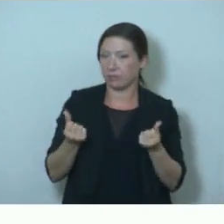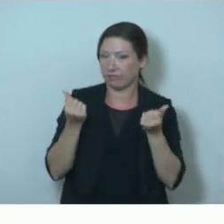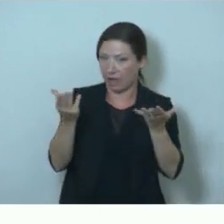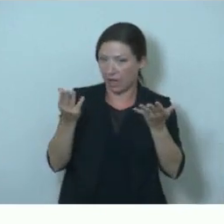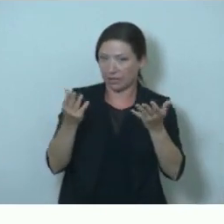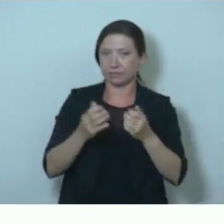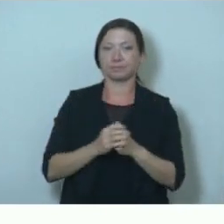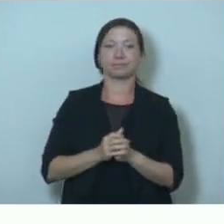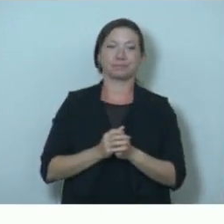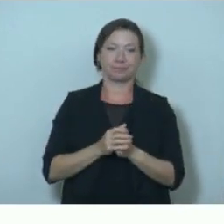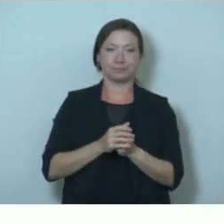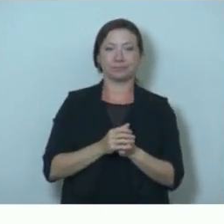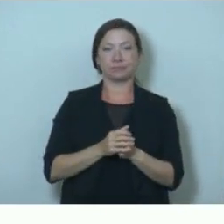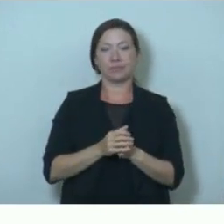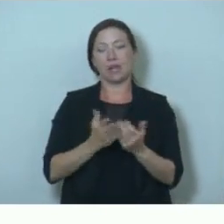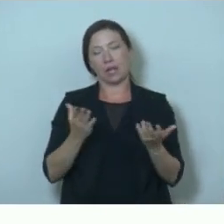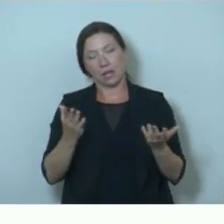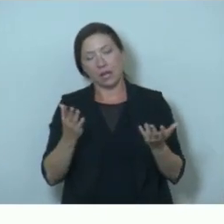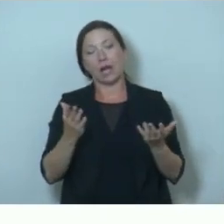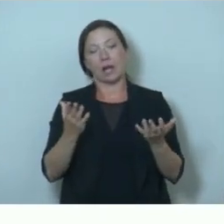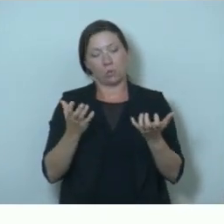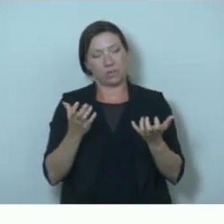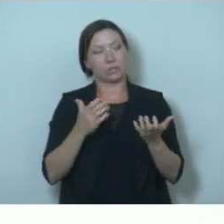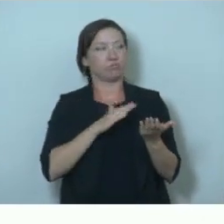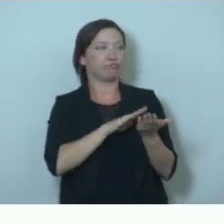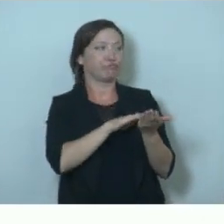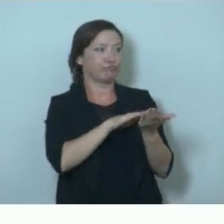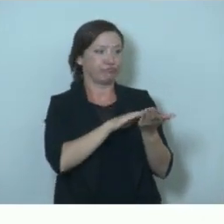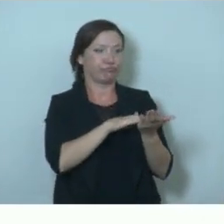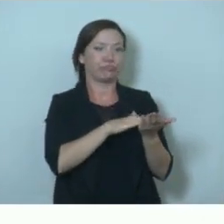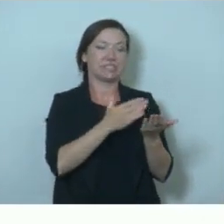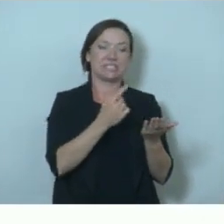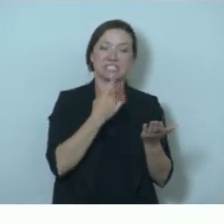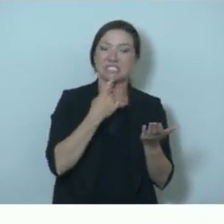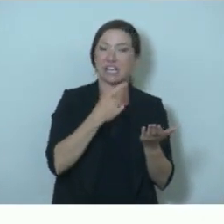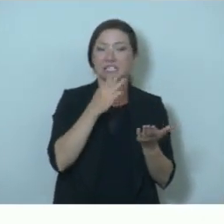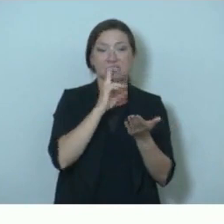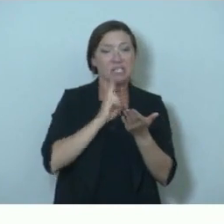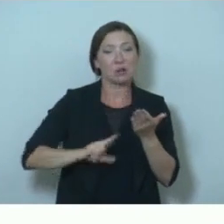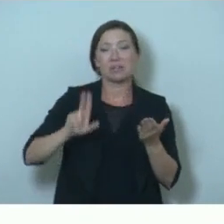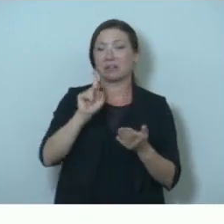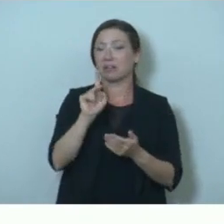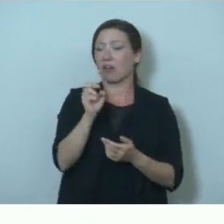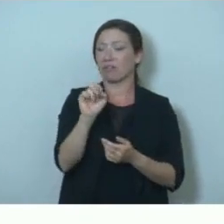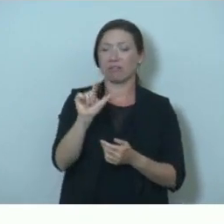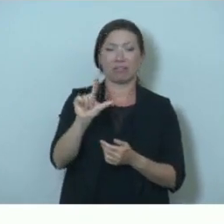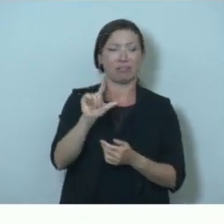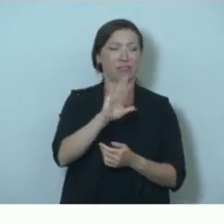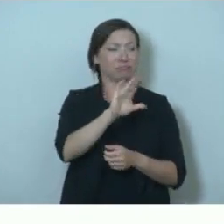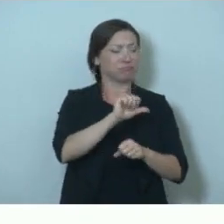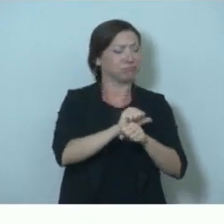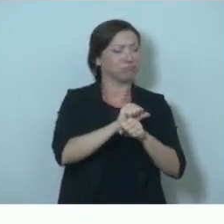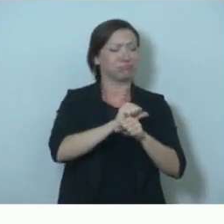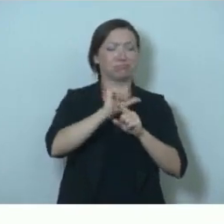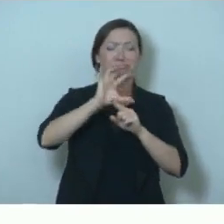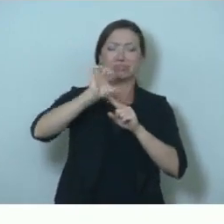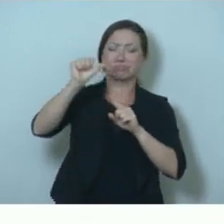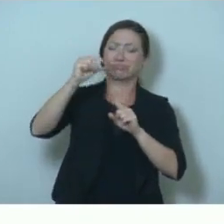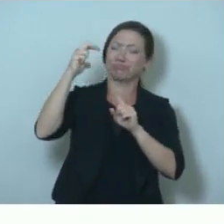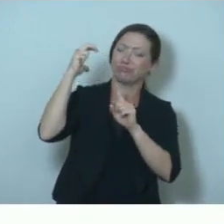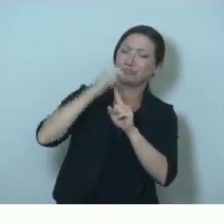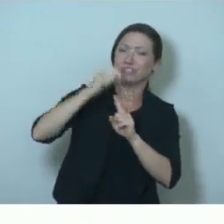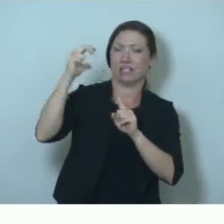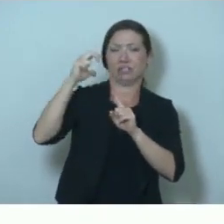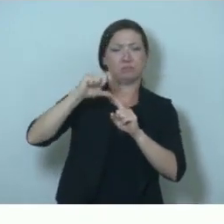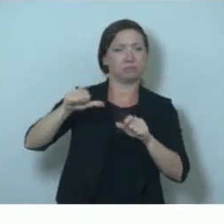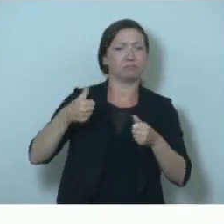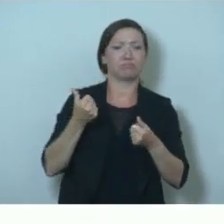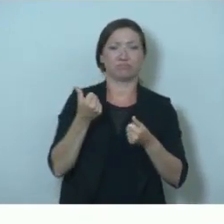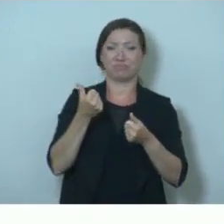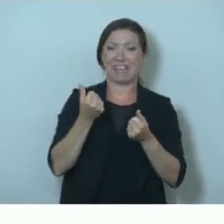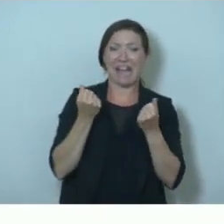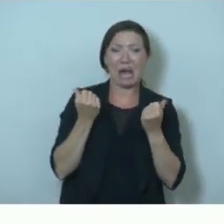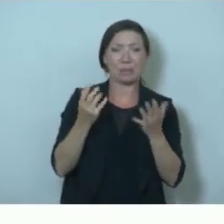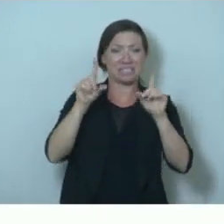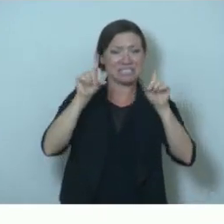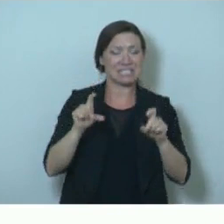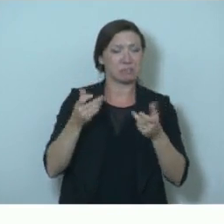SECOND WITHIN IS TESTING CAPACITY WHICH I WILL BRIEFLY MENTIONED BUT I WANT TO UNDERSCORE AGAIN T AMAZING JOB THAT SECRETARY KUNKLE HAS DONE IN LEAD LEADING THIS TEAM AND